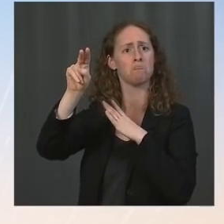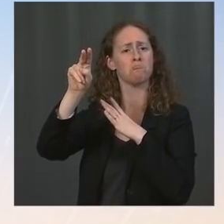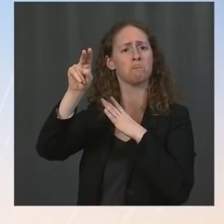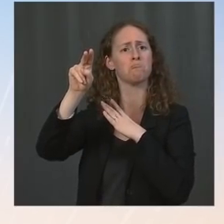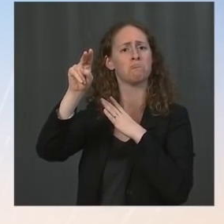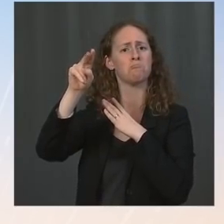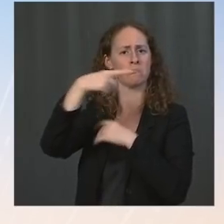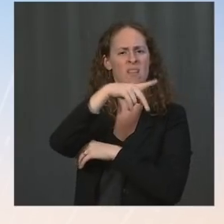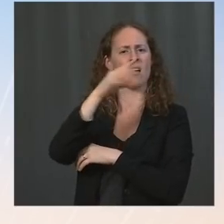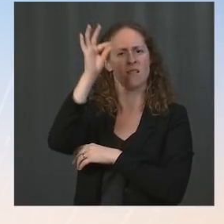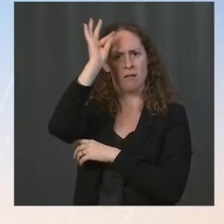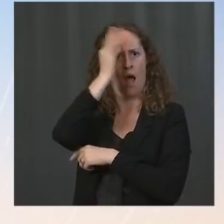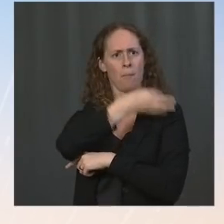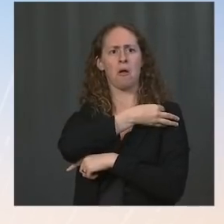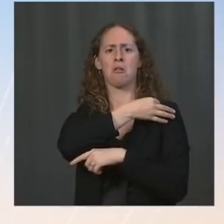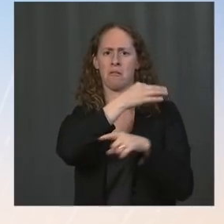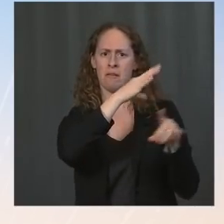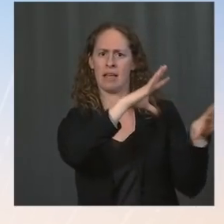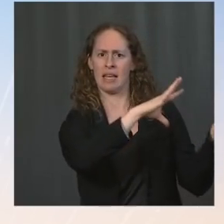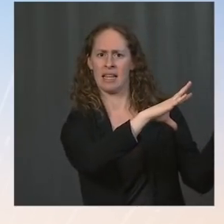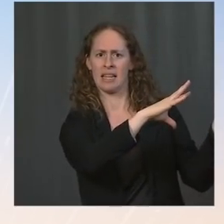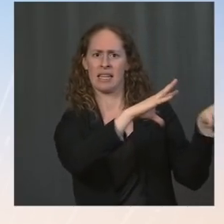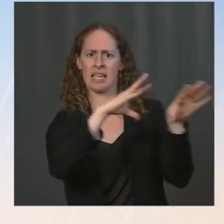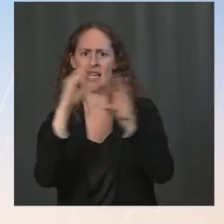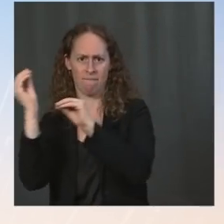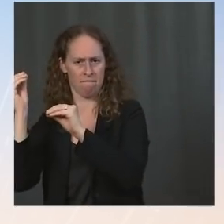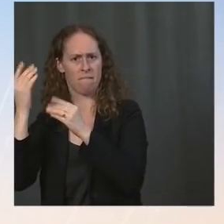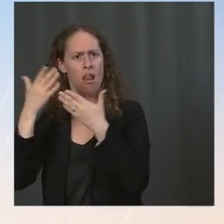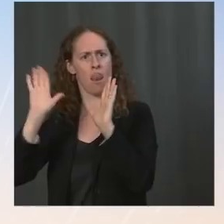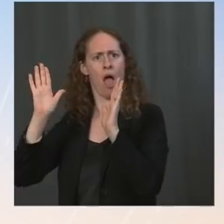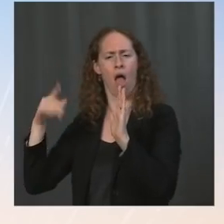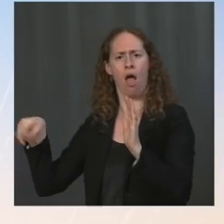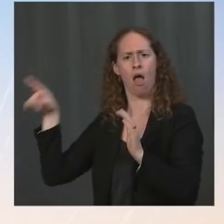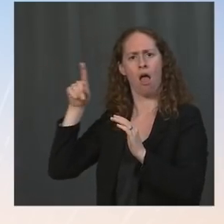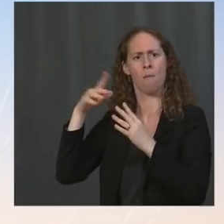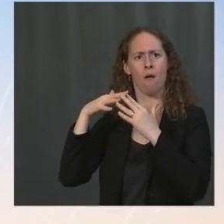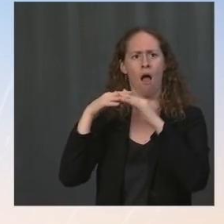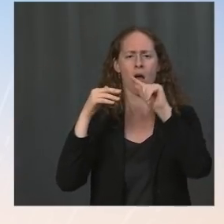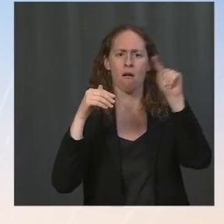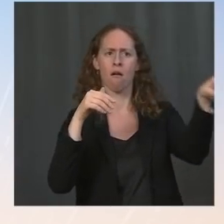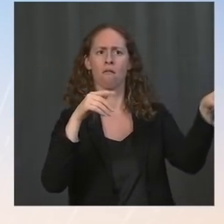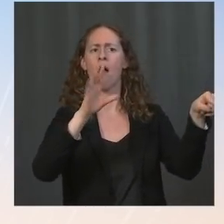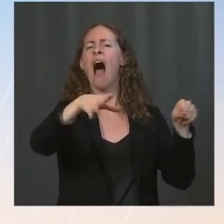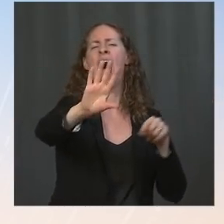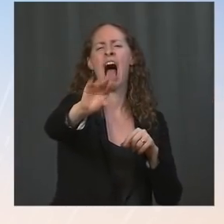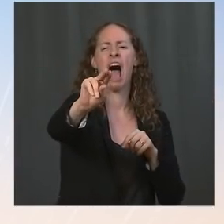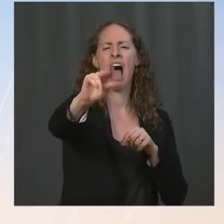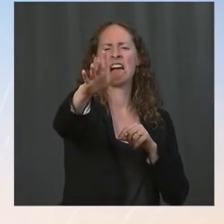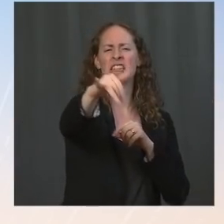We told them that we only needed the airport. Is that reporting accurate? Ms. Psaki: I have not seen this reporting. I'd have to look at it.